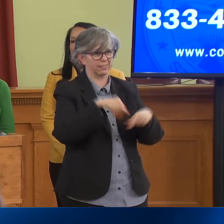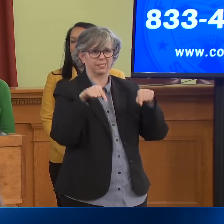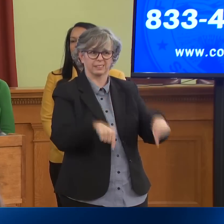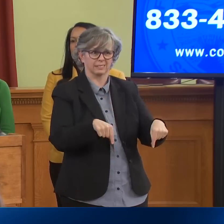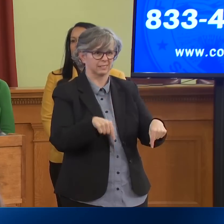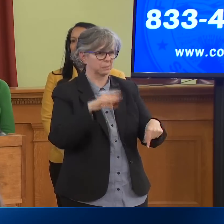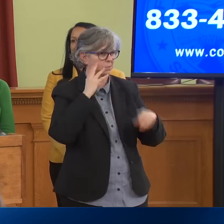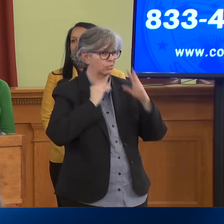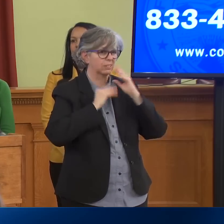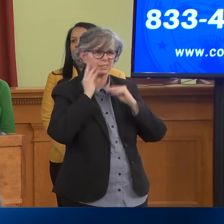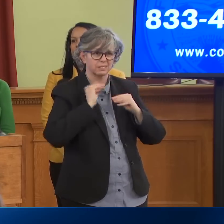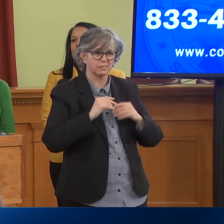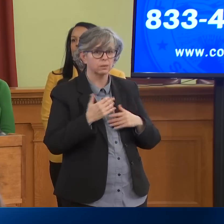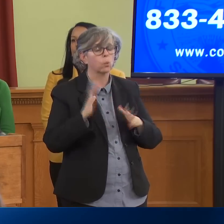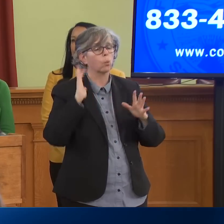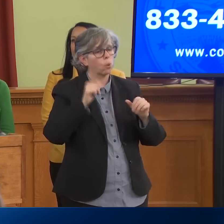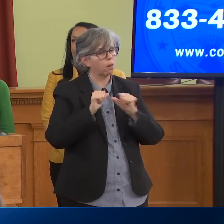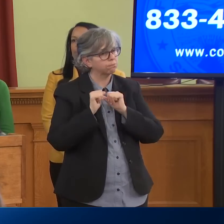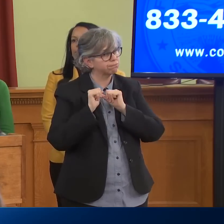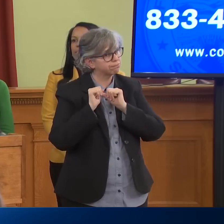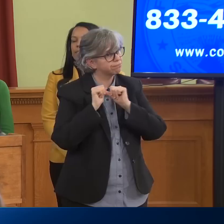USE, HAVE A GENEROUS SPIRIT. FIND OUT HOW YOU CAN HELP OTHER PEOPLE.